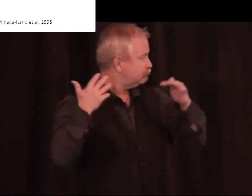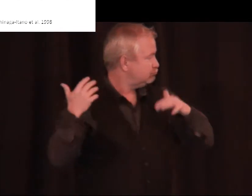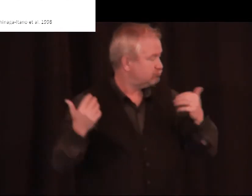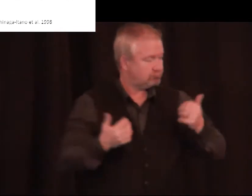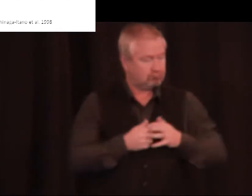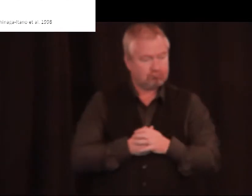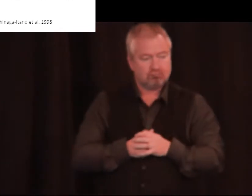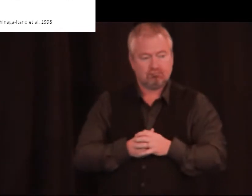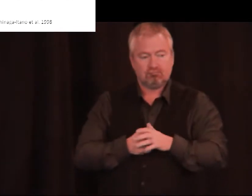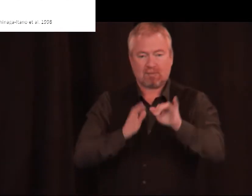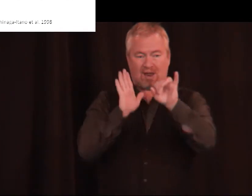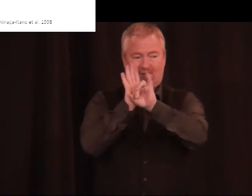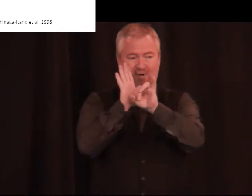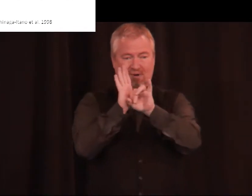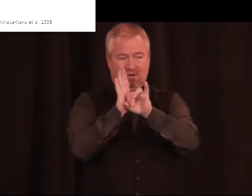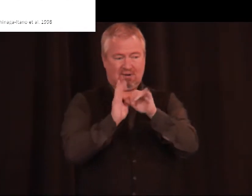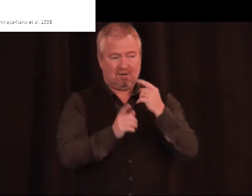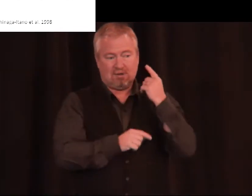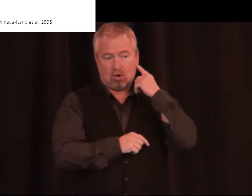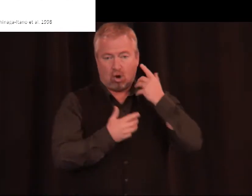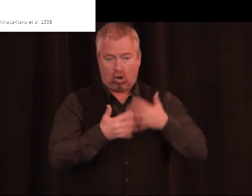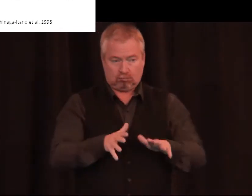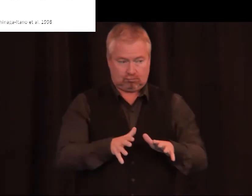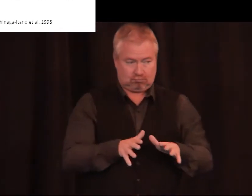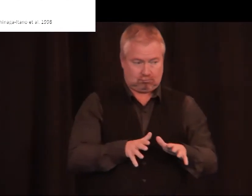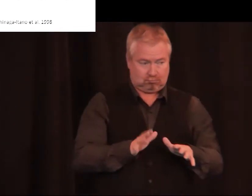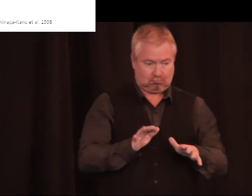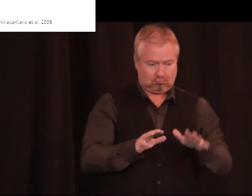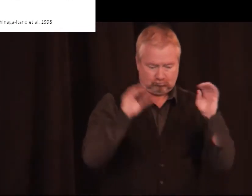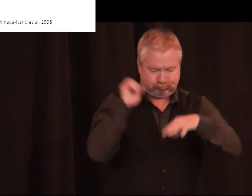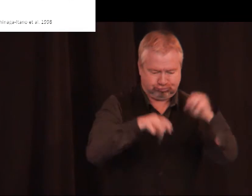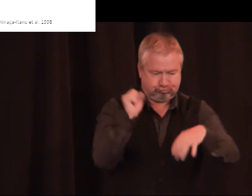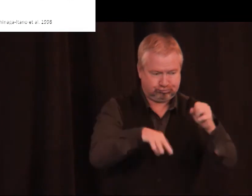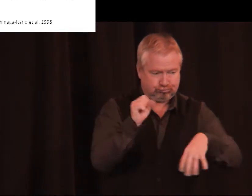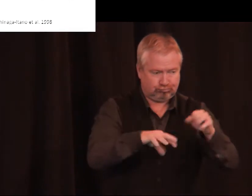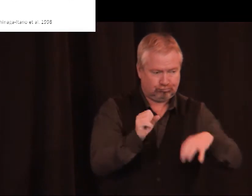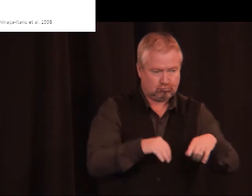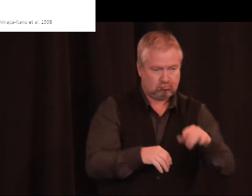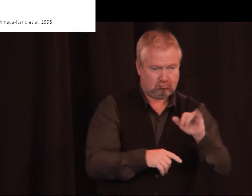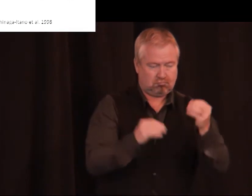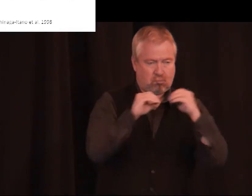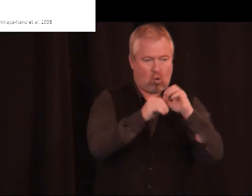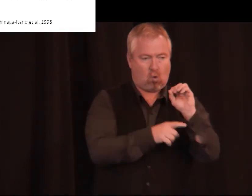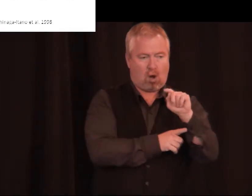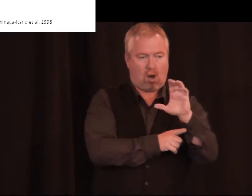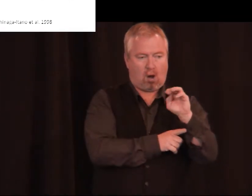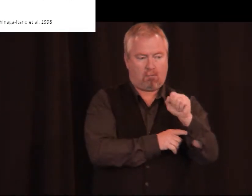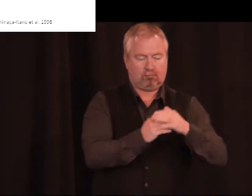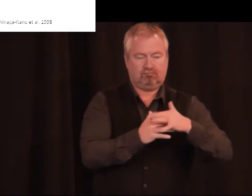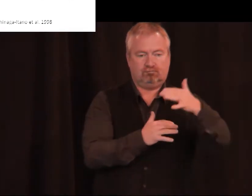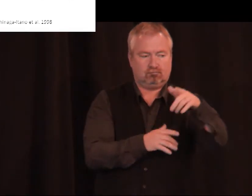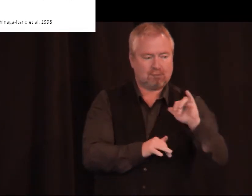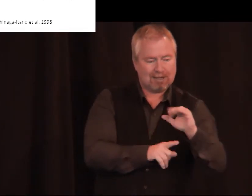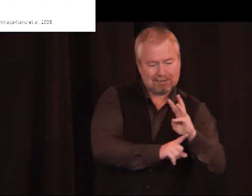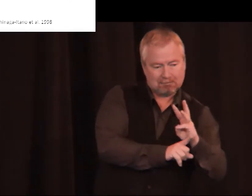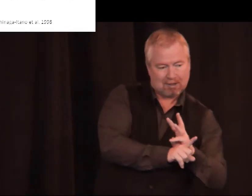the better the outcomes, if you can identify a child with hearing loss before 6 months of age, they tend to have better language outcomes.